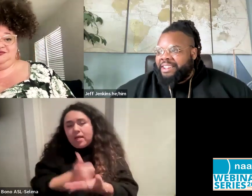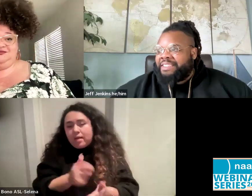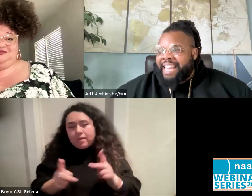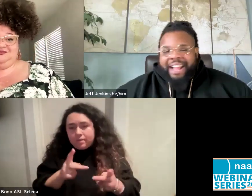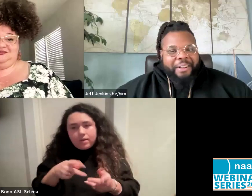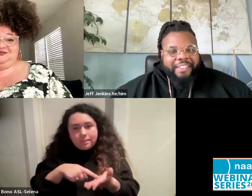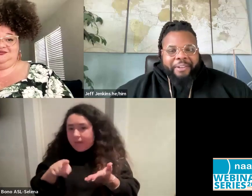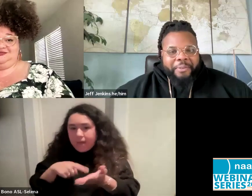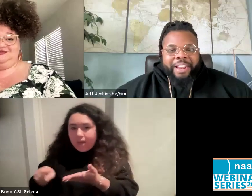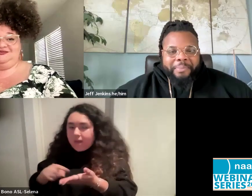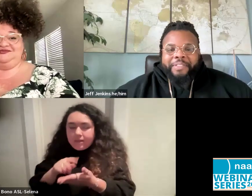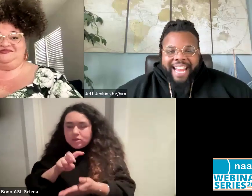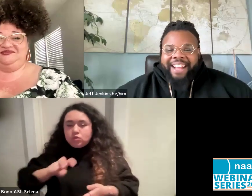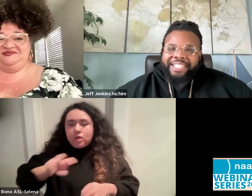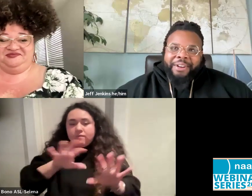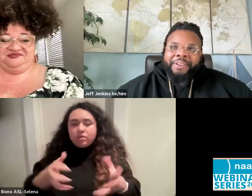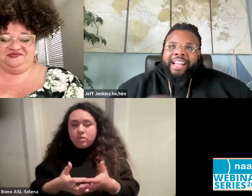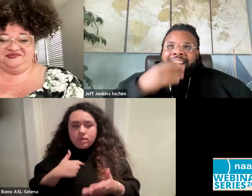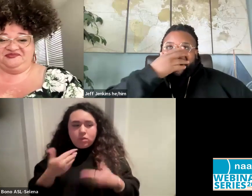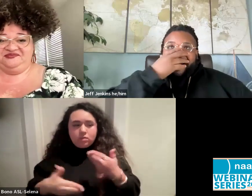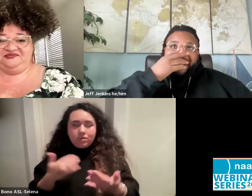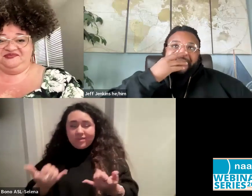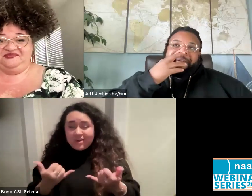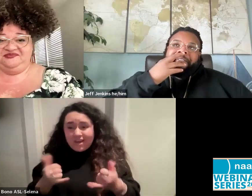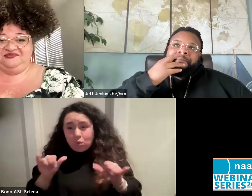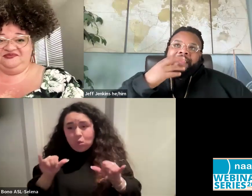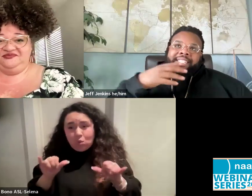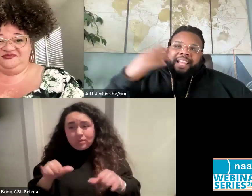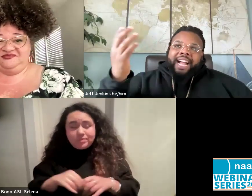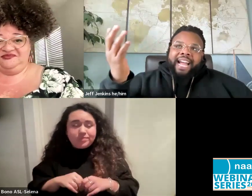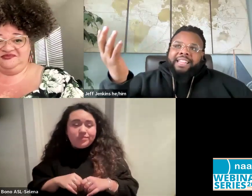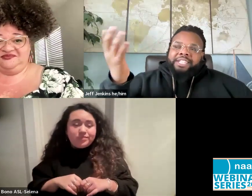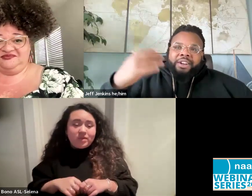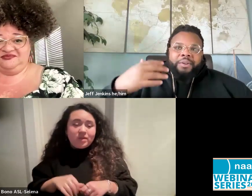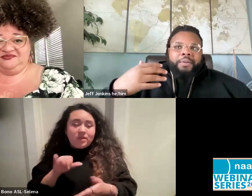So I was like, yeah, we're really moving now. So. So yeah, I got this show